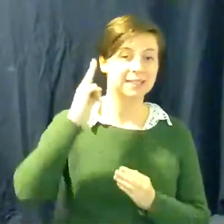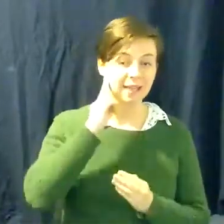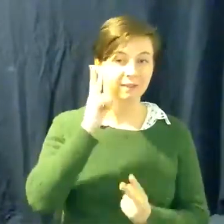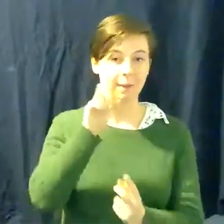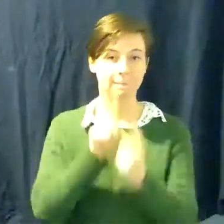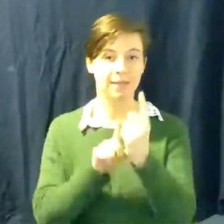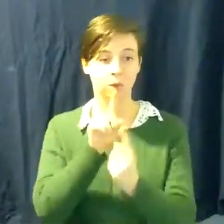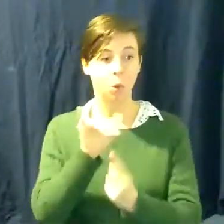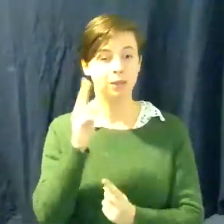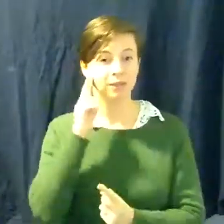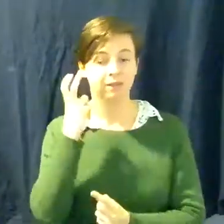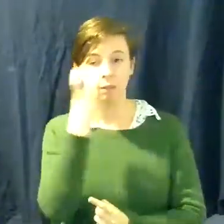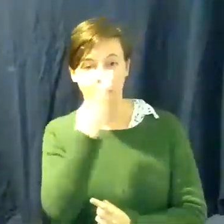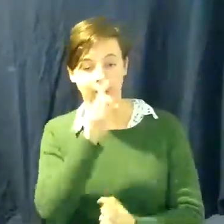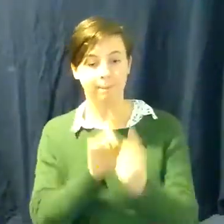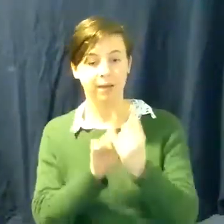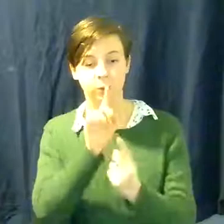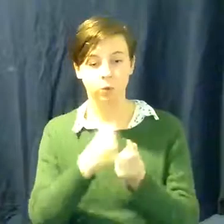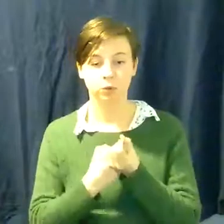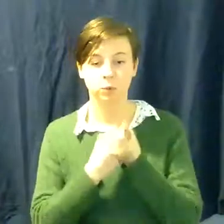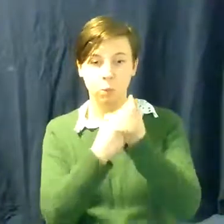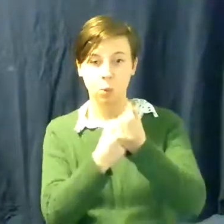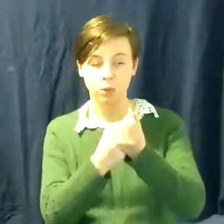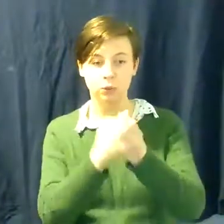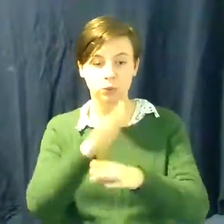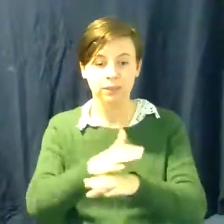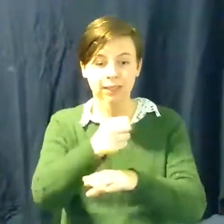have expressed an interest in having